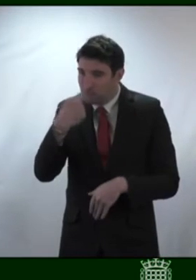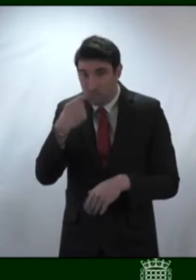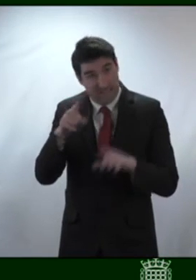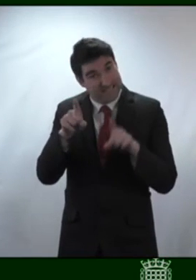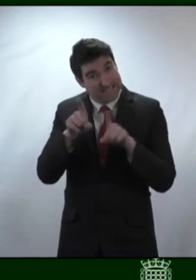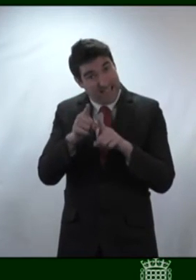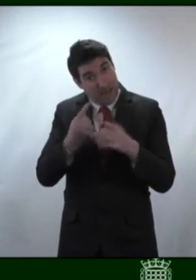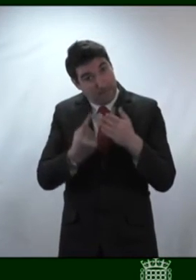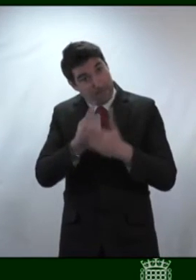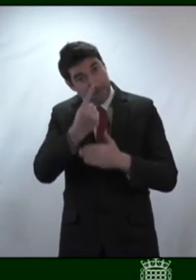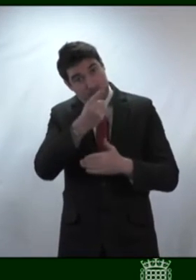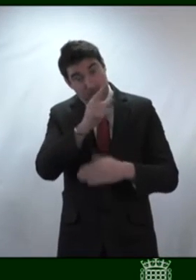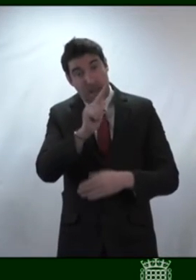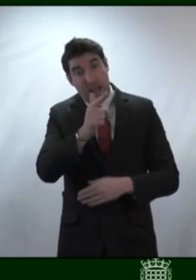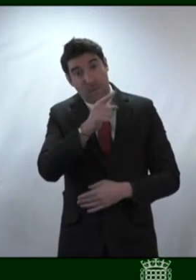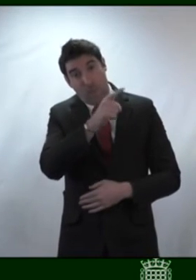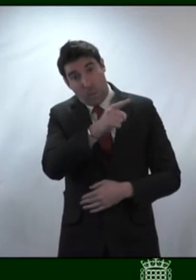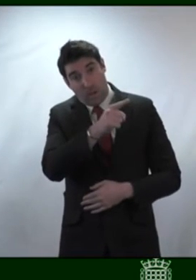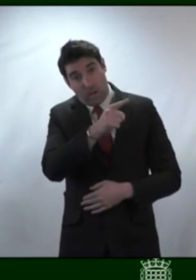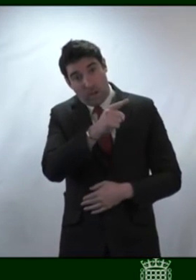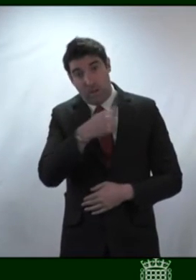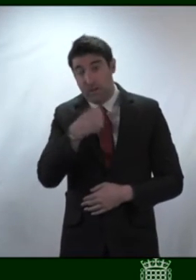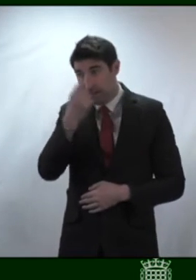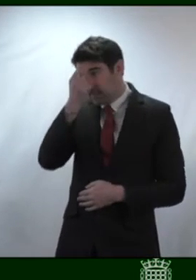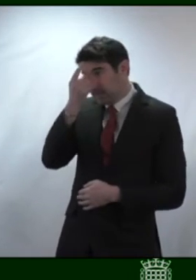I appreciate that the hon. Member’s constituency is in in tier 3 and things are very, very tough,